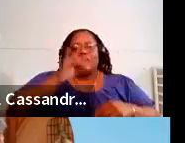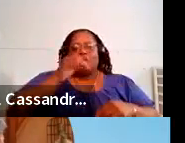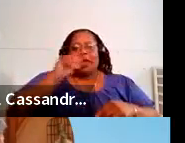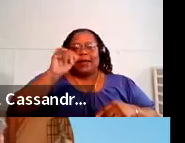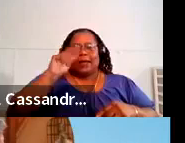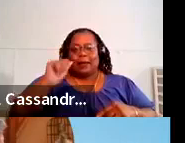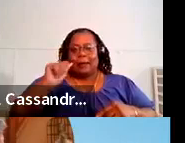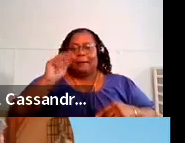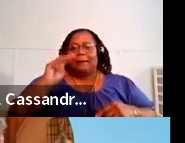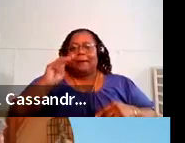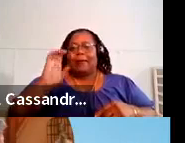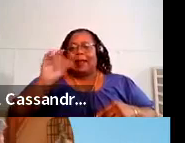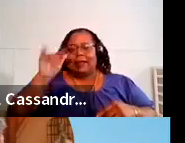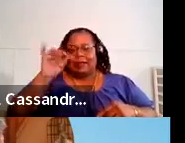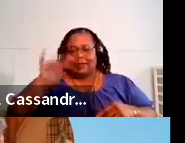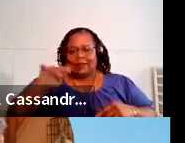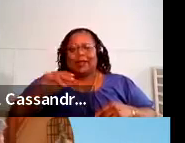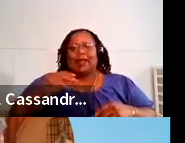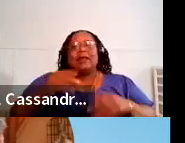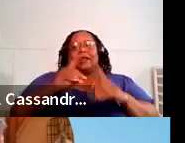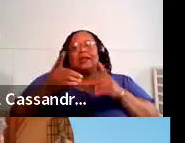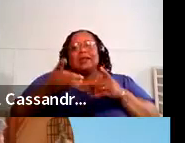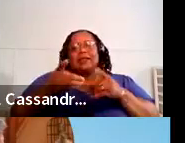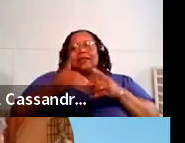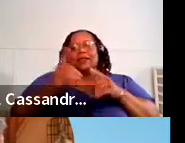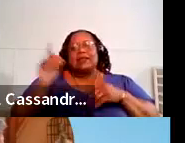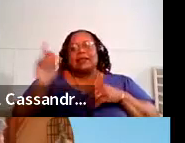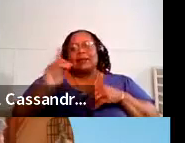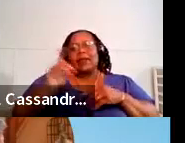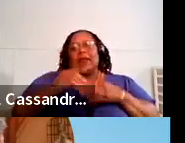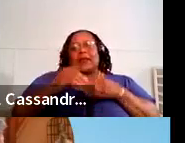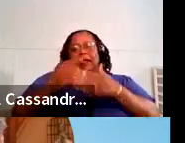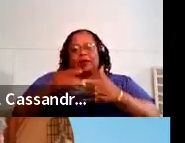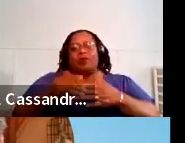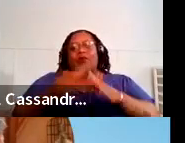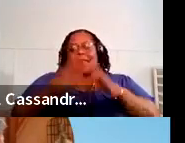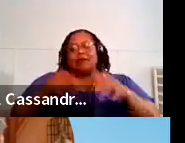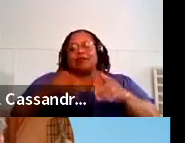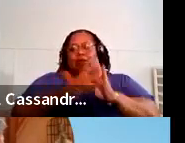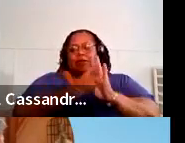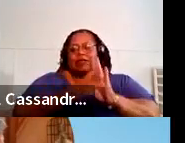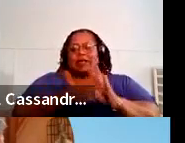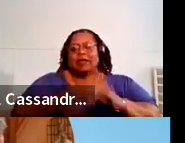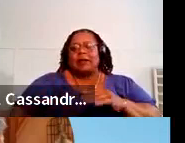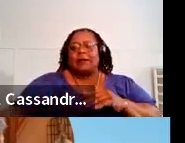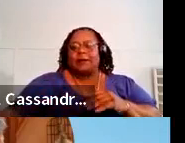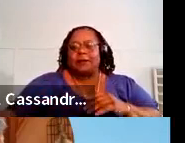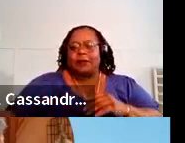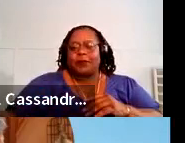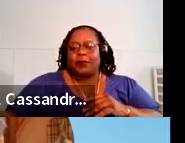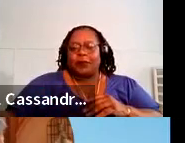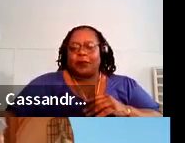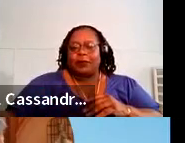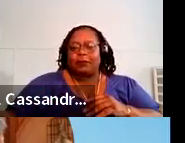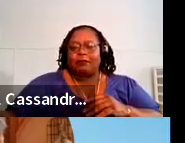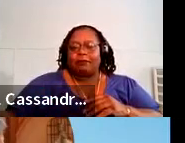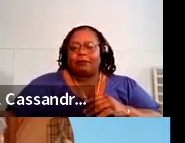Lassiter we were blessed to host programs this month and today we are welcoming